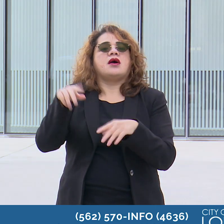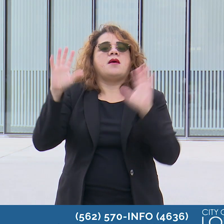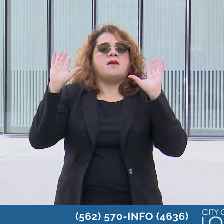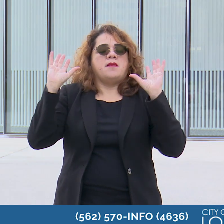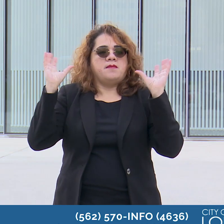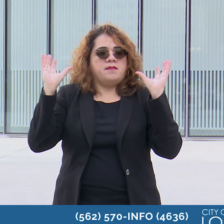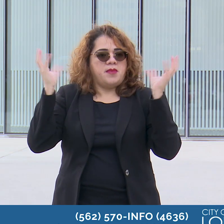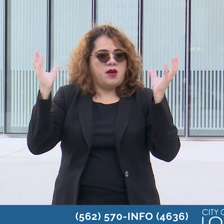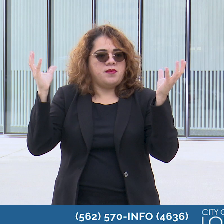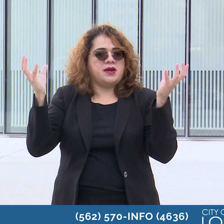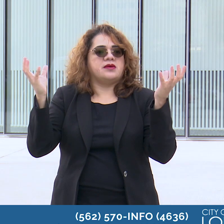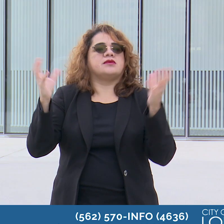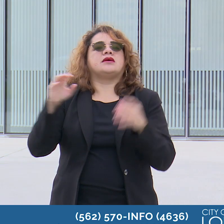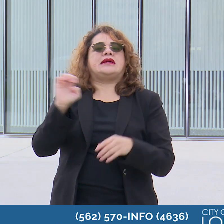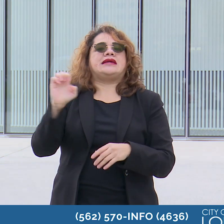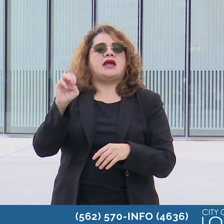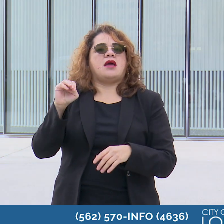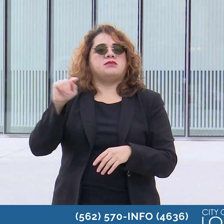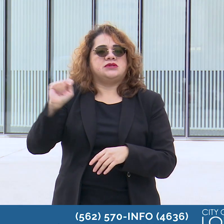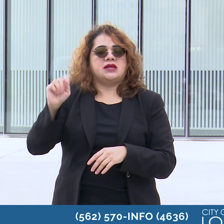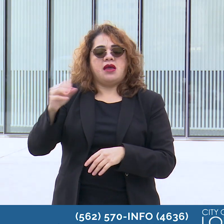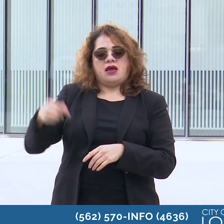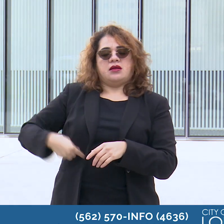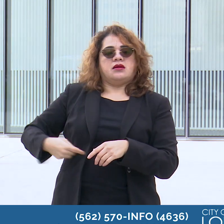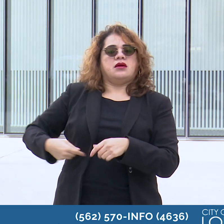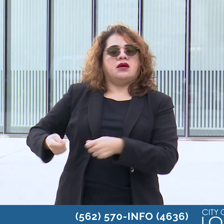centers.